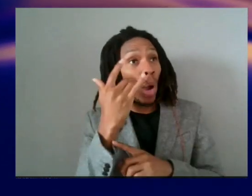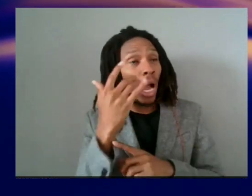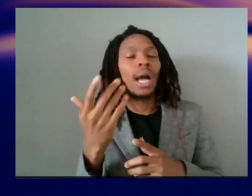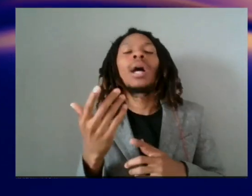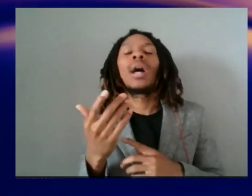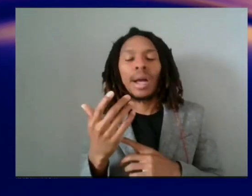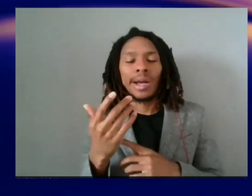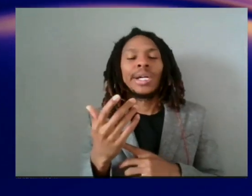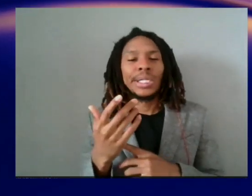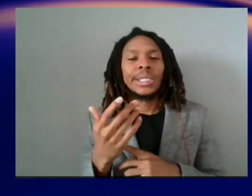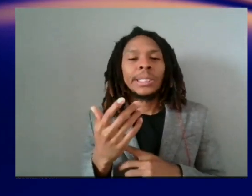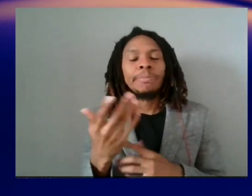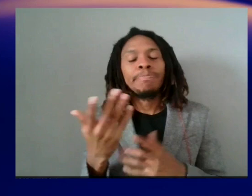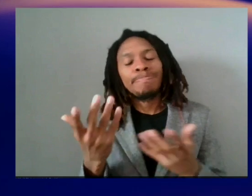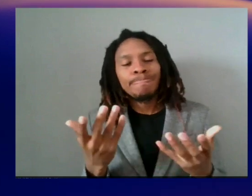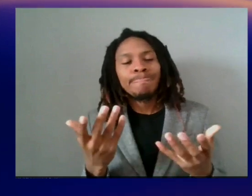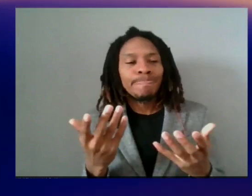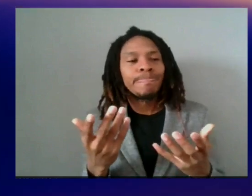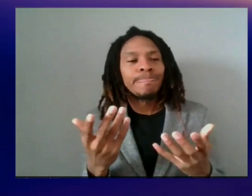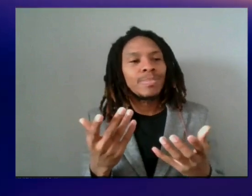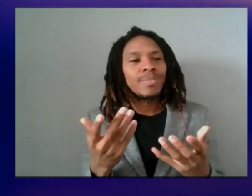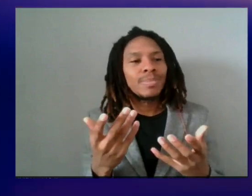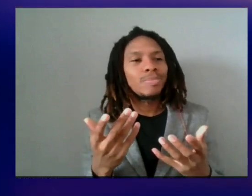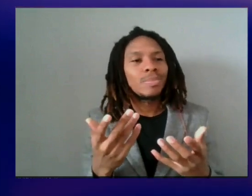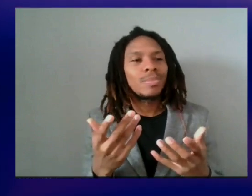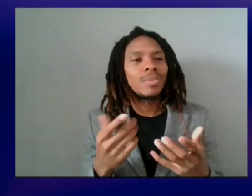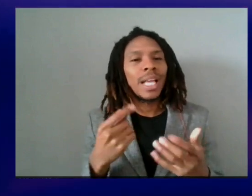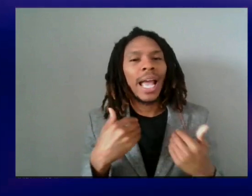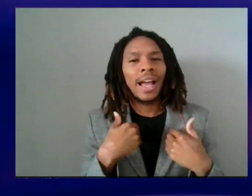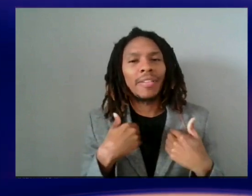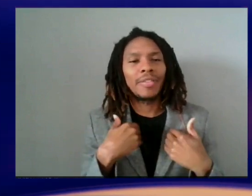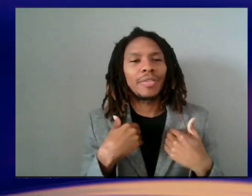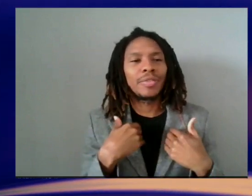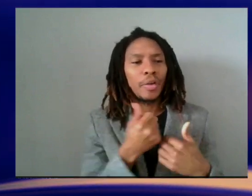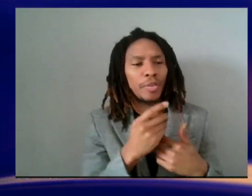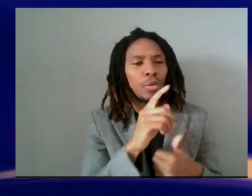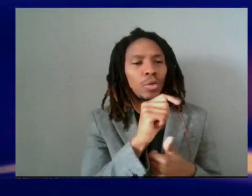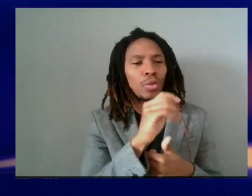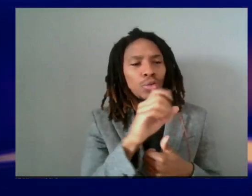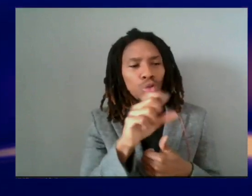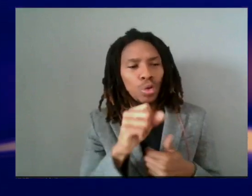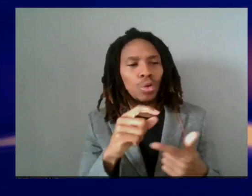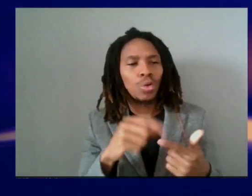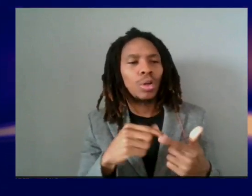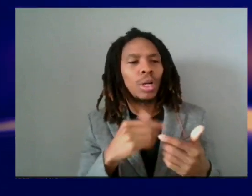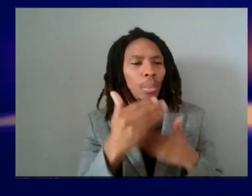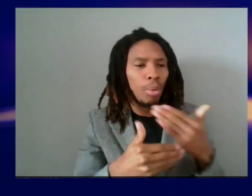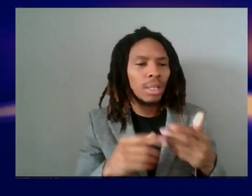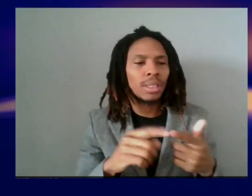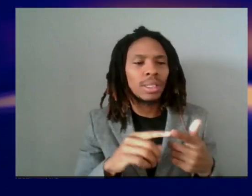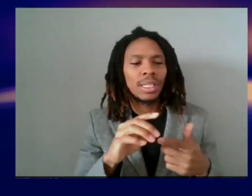it encompasses a set of tools and processes that developers, DevOps teams may use